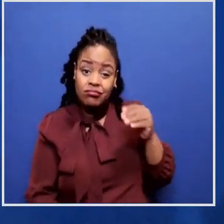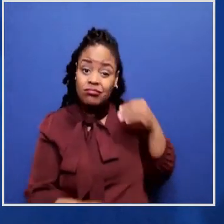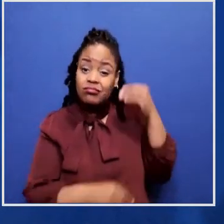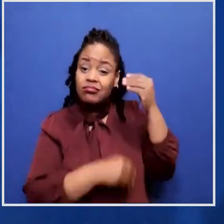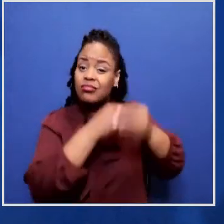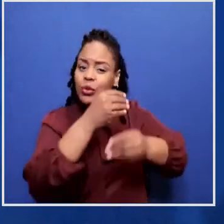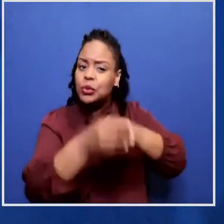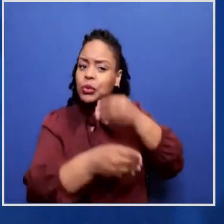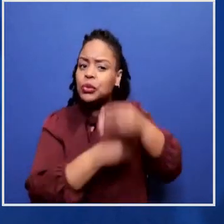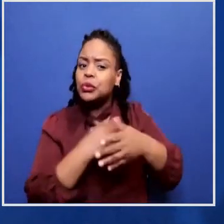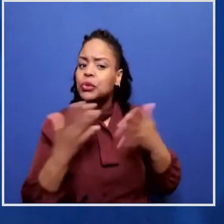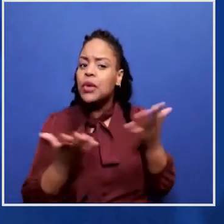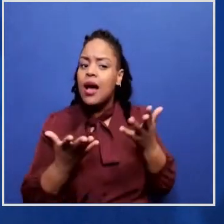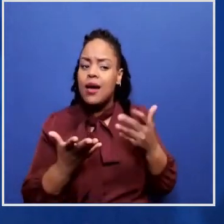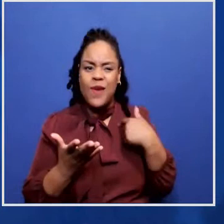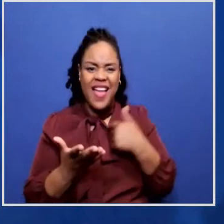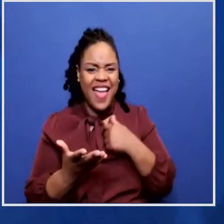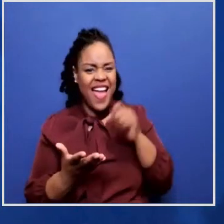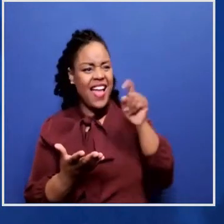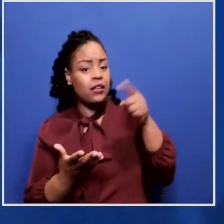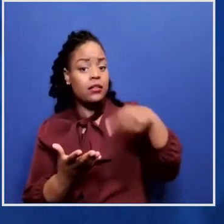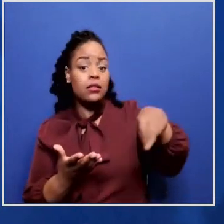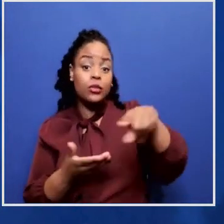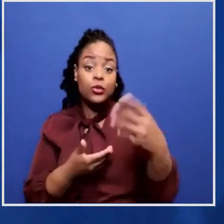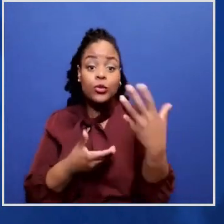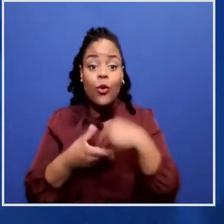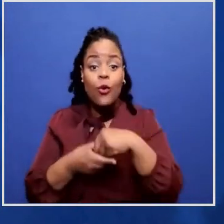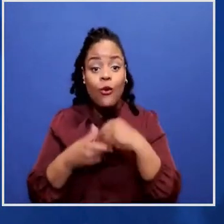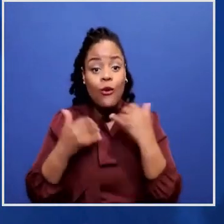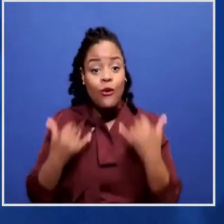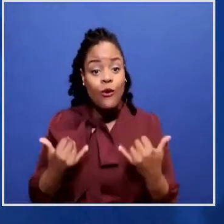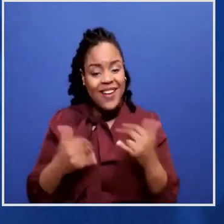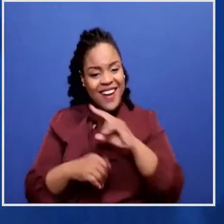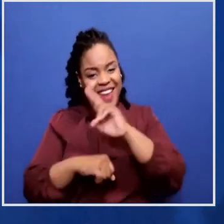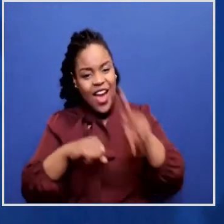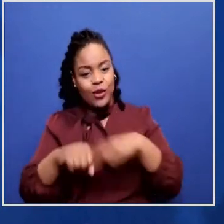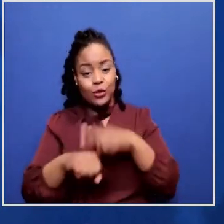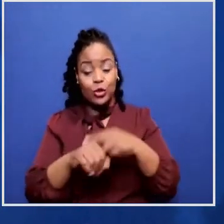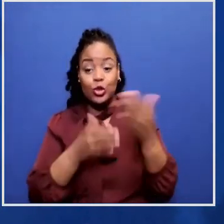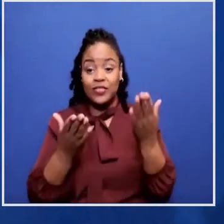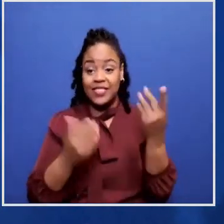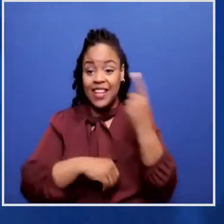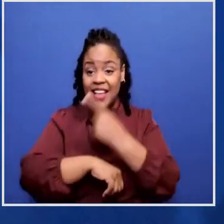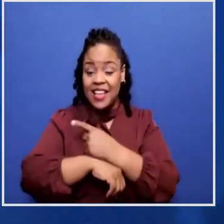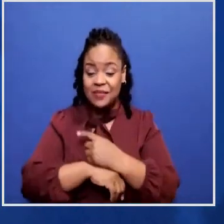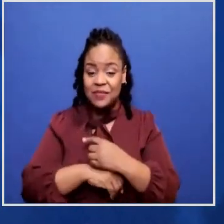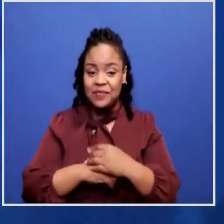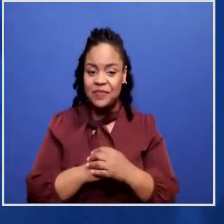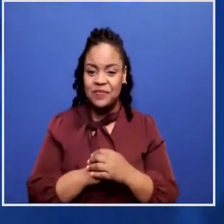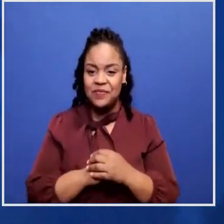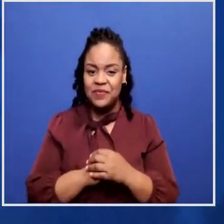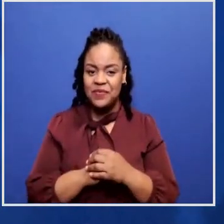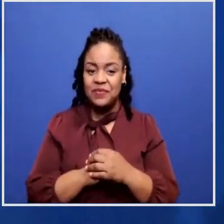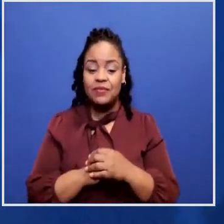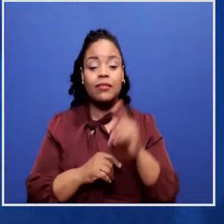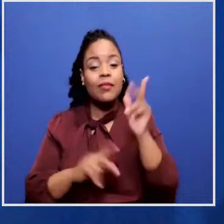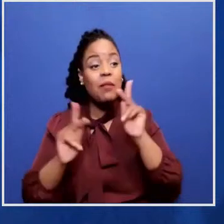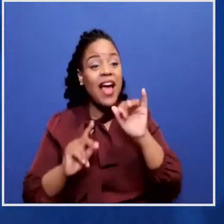TO HELP OUR COMMUNITY.